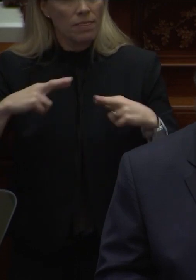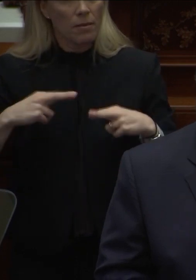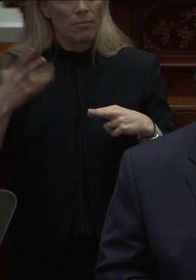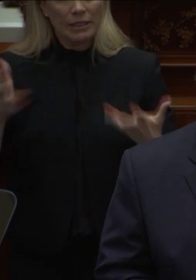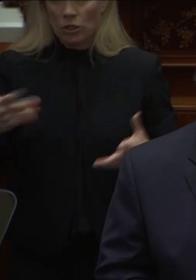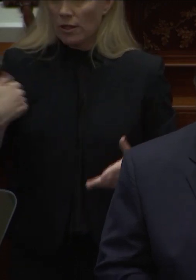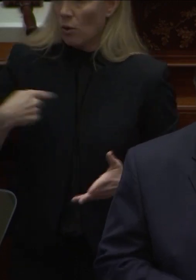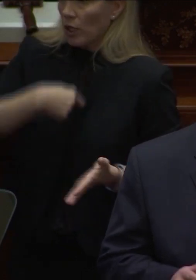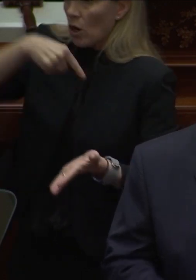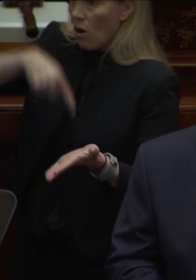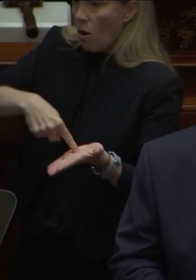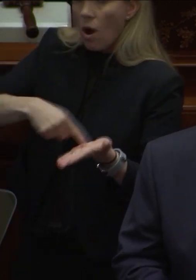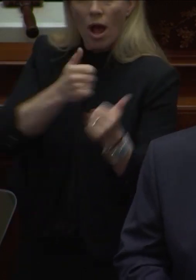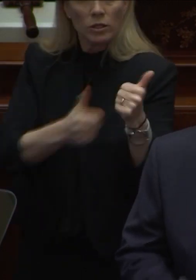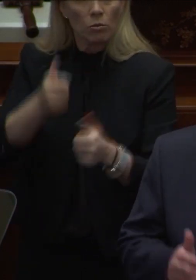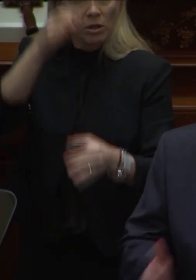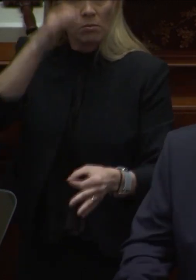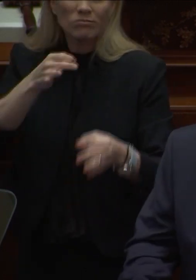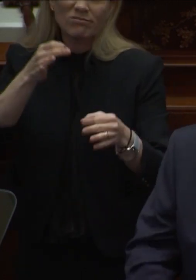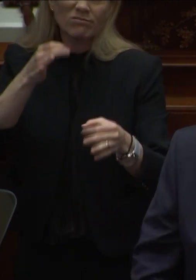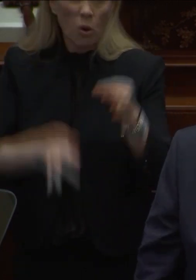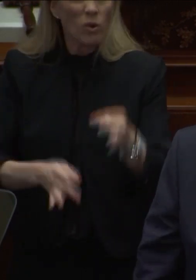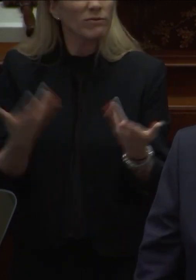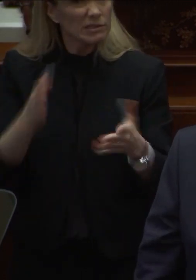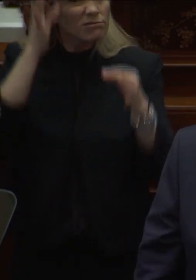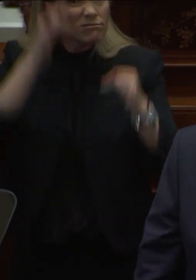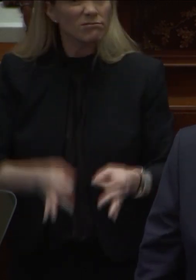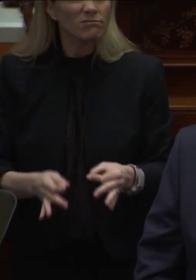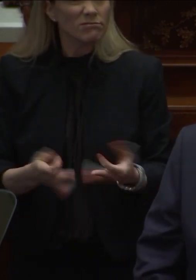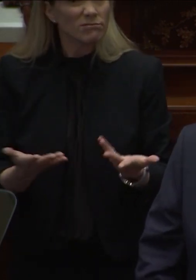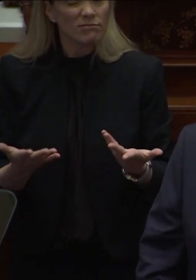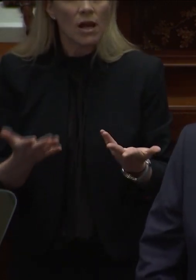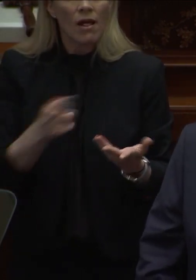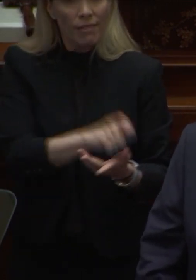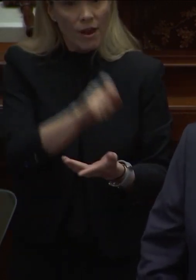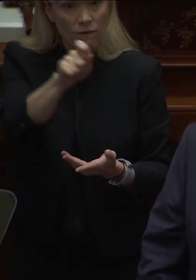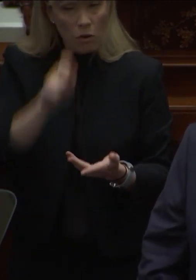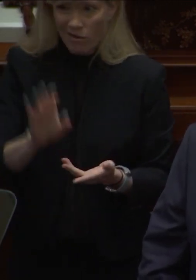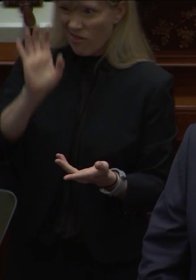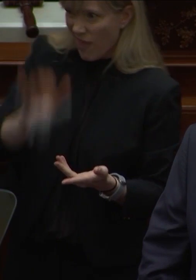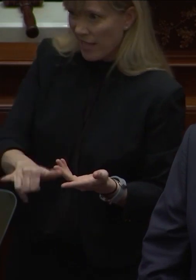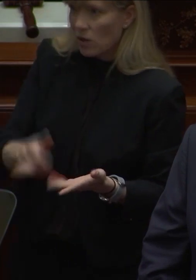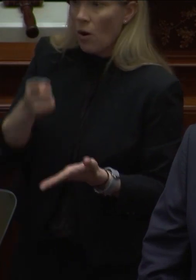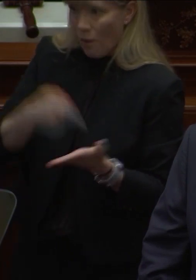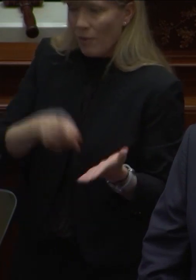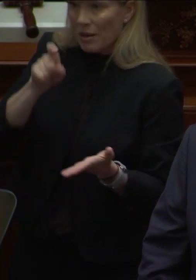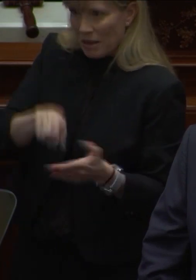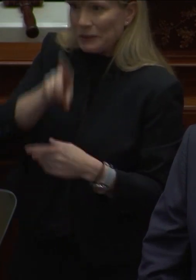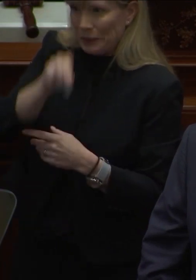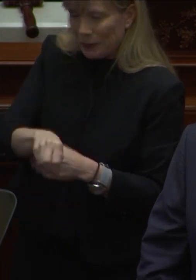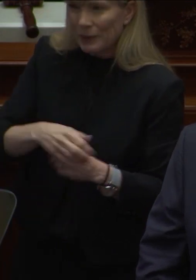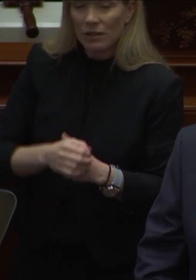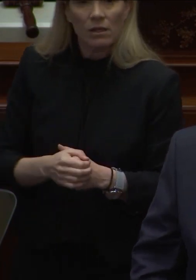THAT WE MUST PAY THE PENSIONS THAT ARE OWED, AND THE SUPREME COURT HAS RULED THAT. AND, THEREFORE, THAT IS WHAT WE